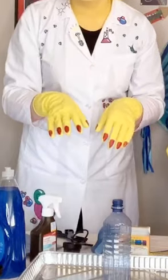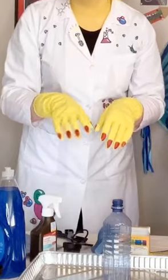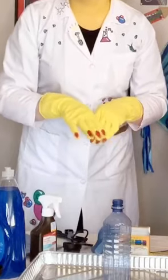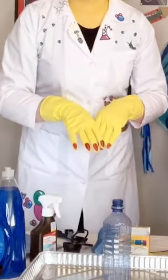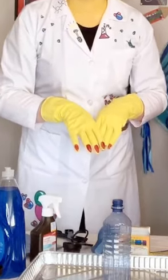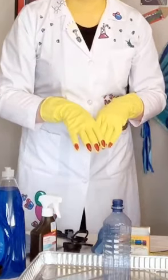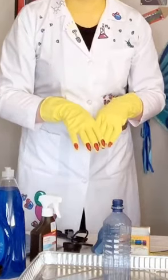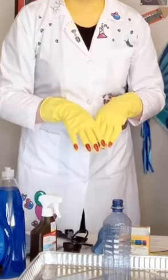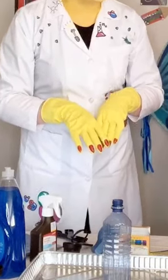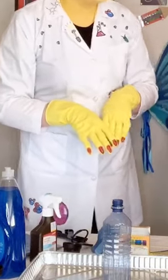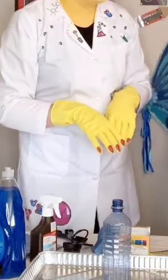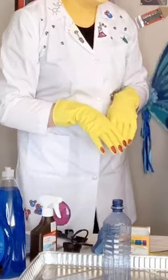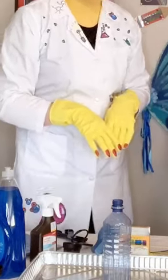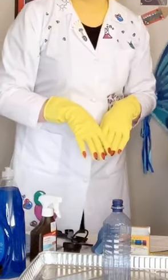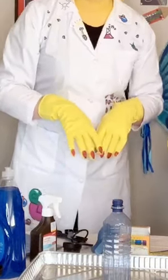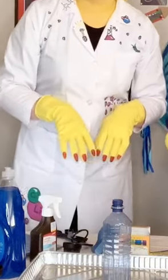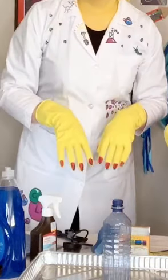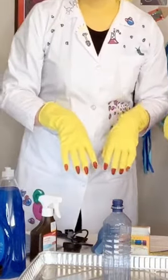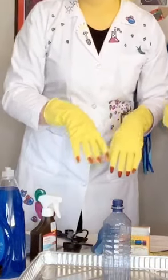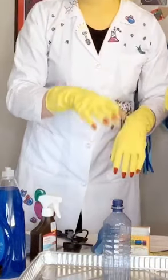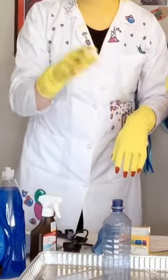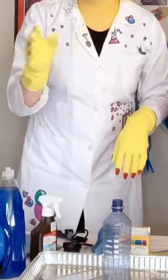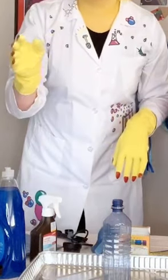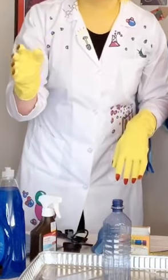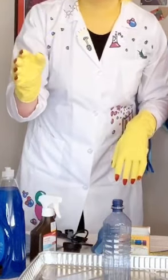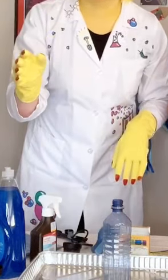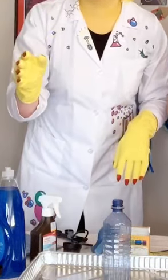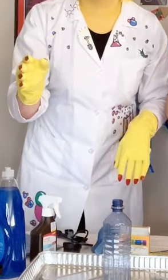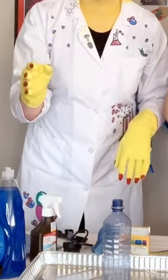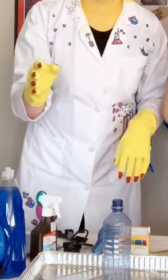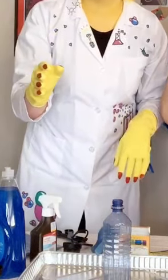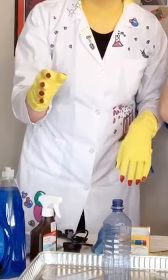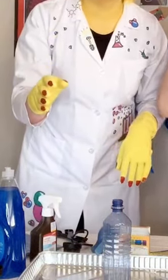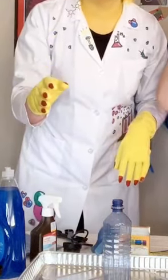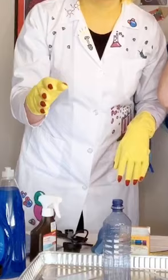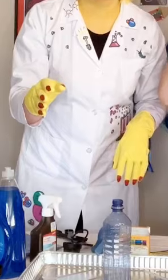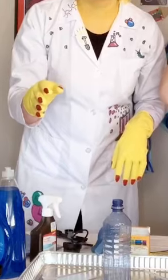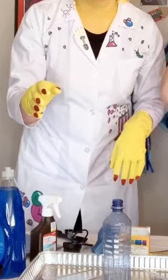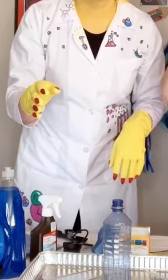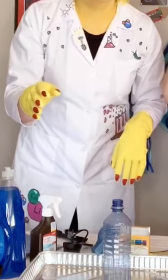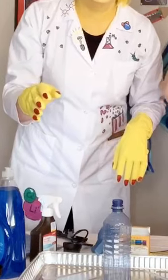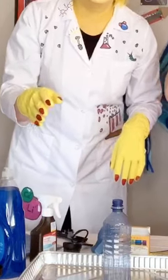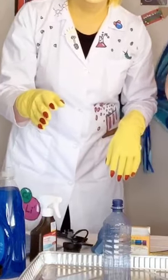sure we're staying safe. Okay? And yeah, it should go without mentioning don't...don't eat any of the things we're going to be doing.